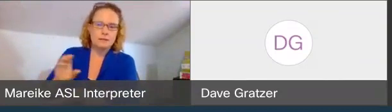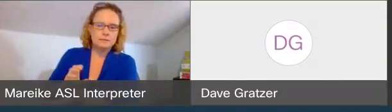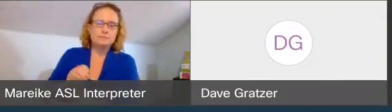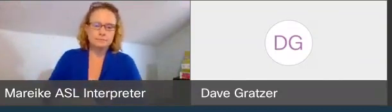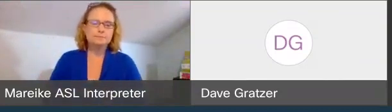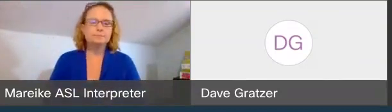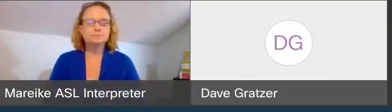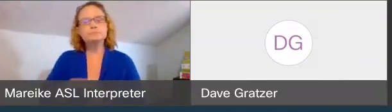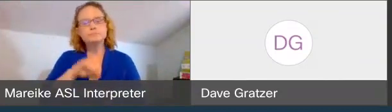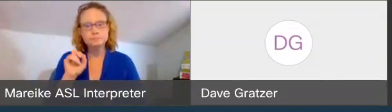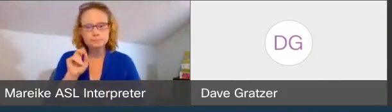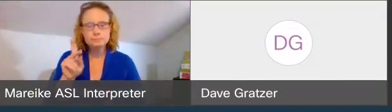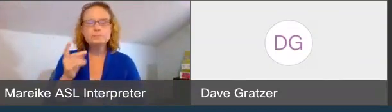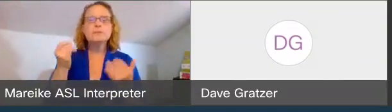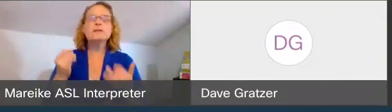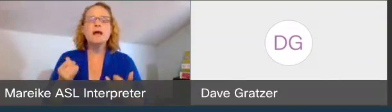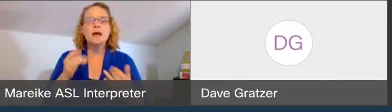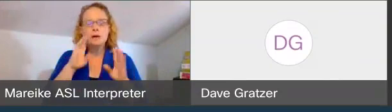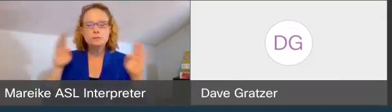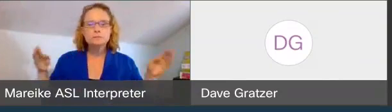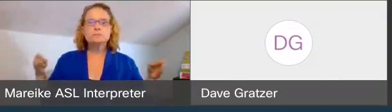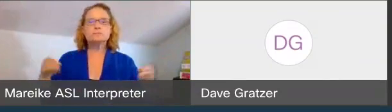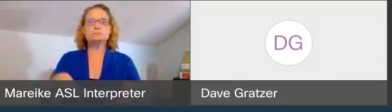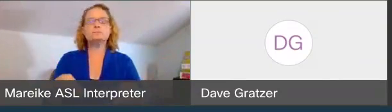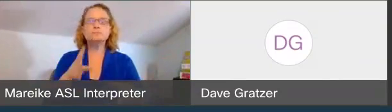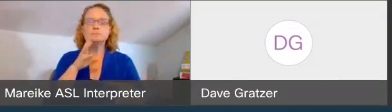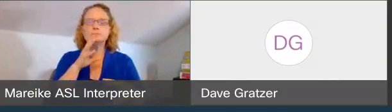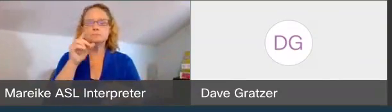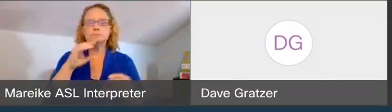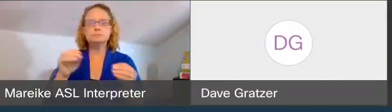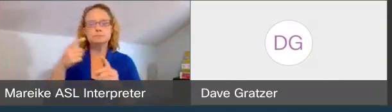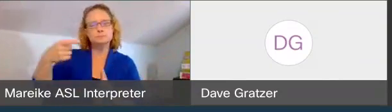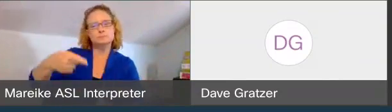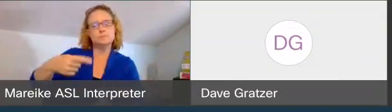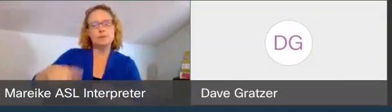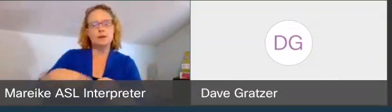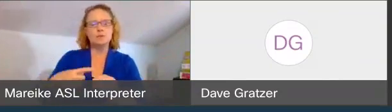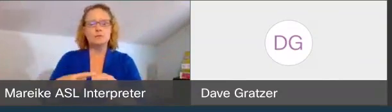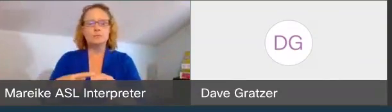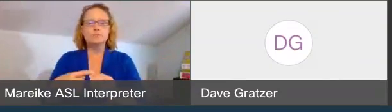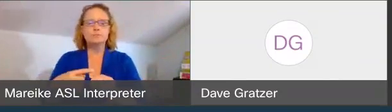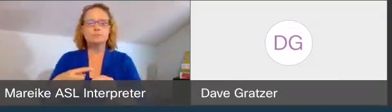All right, I'm just gonna transition here to talk a little bit more specifically about Forensic ACT